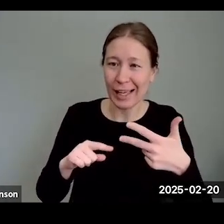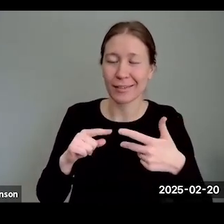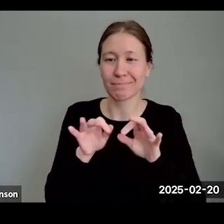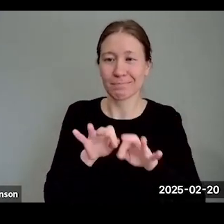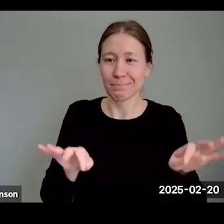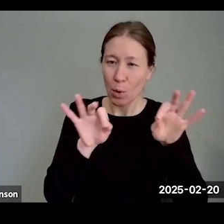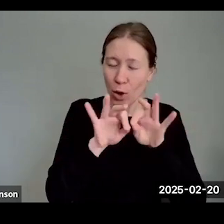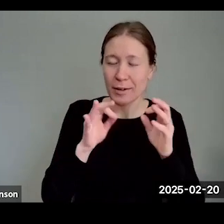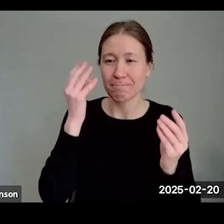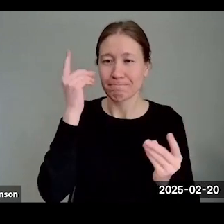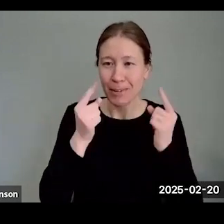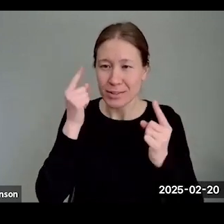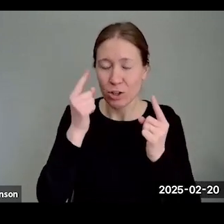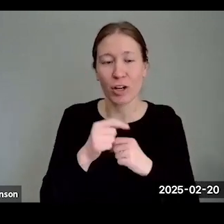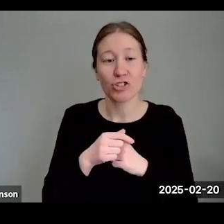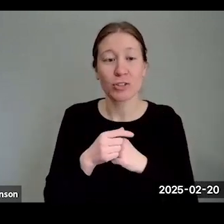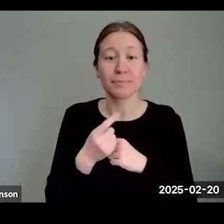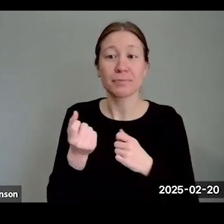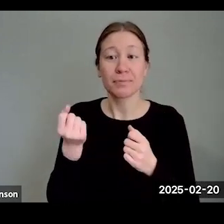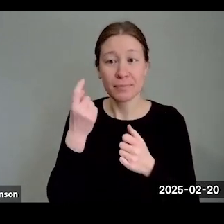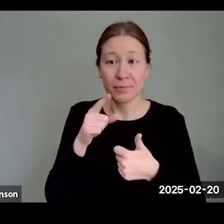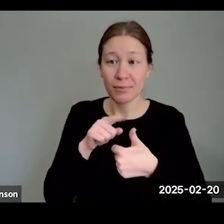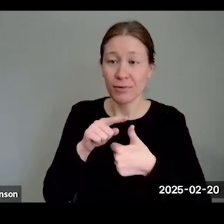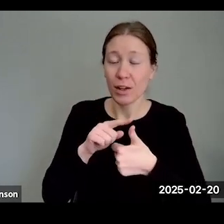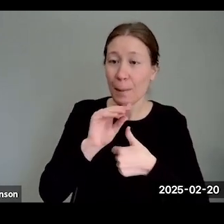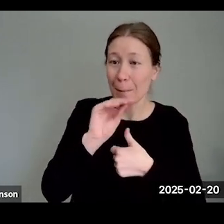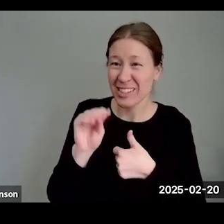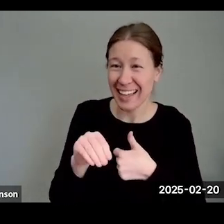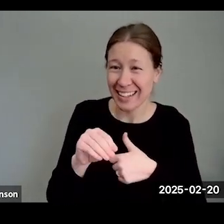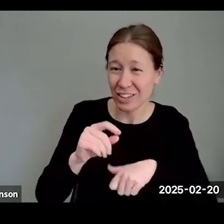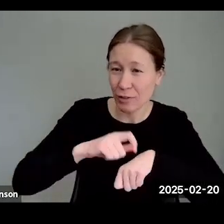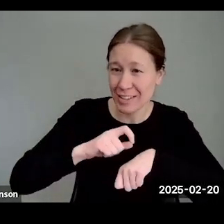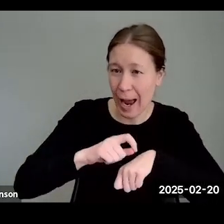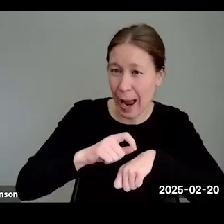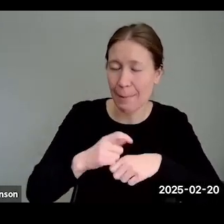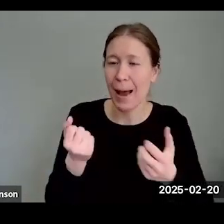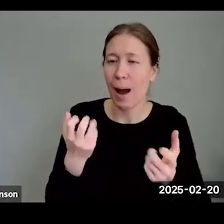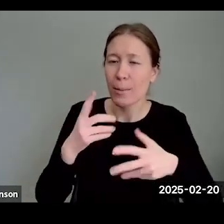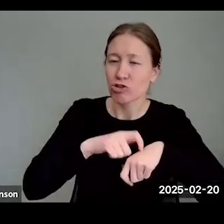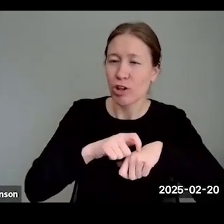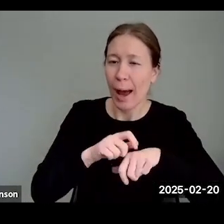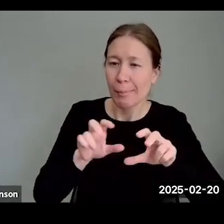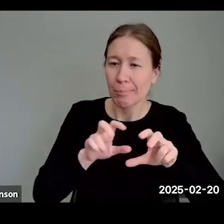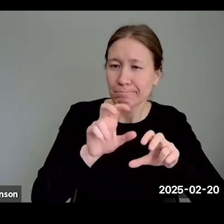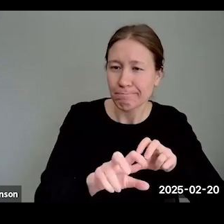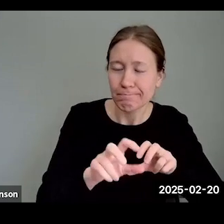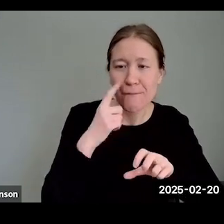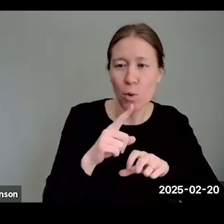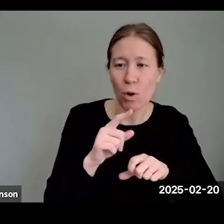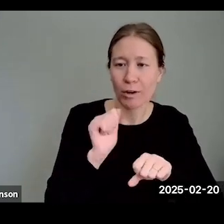The first being, the percentage of time that is spent on a task. For a function to be considered essential,